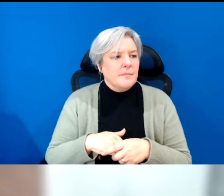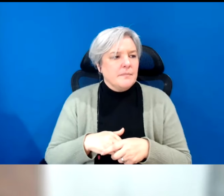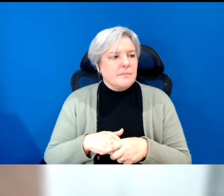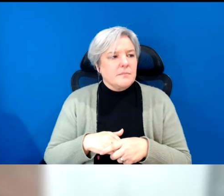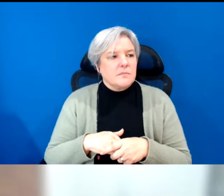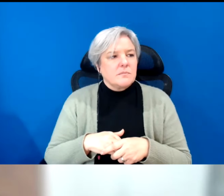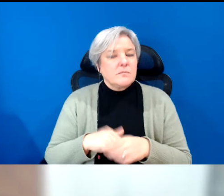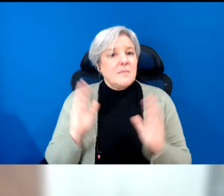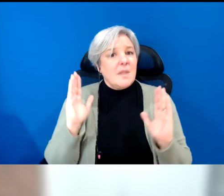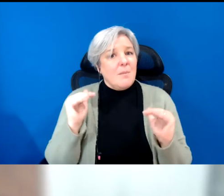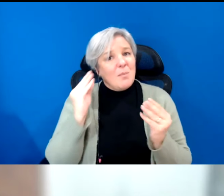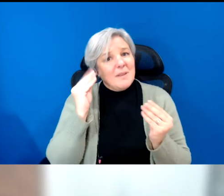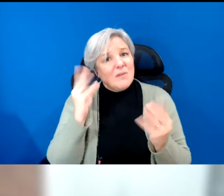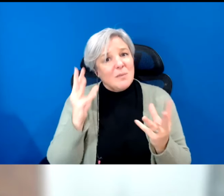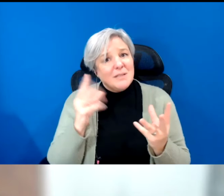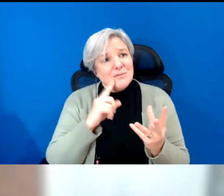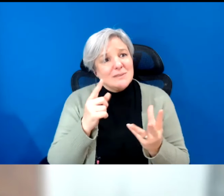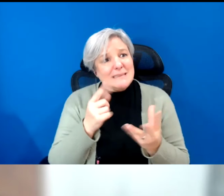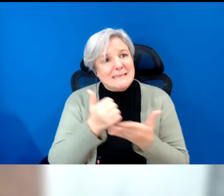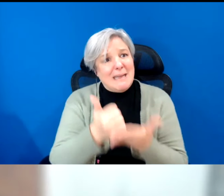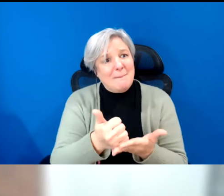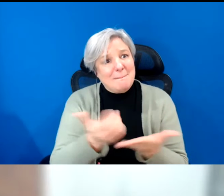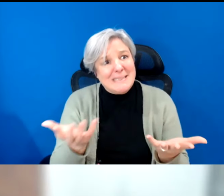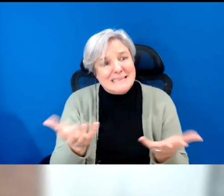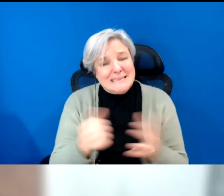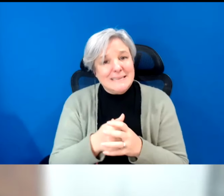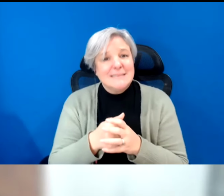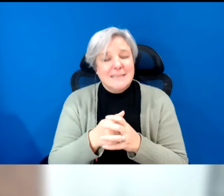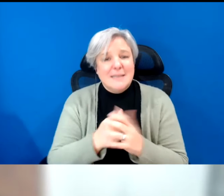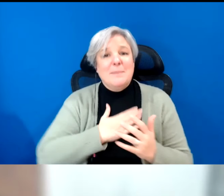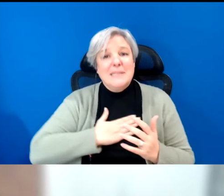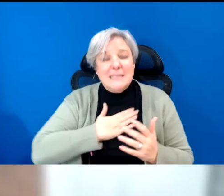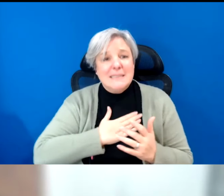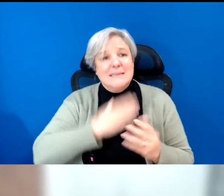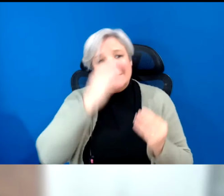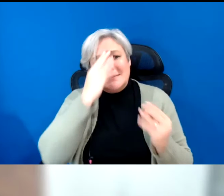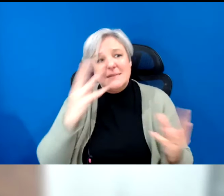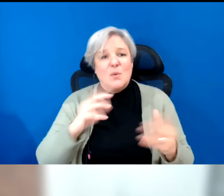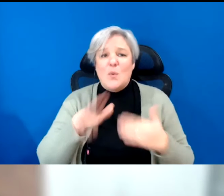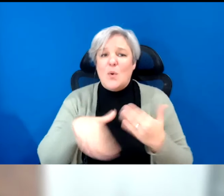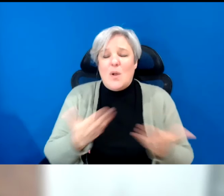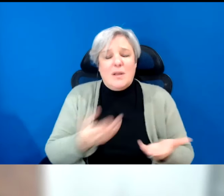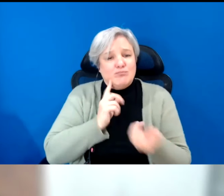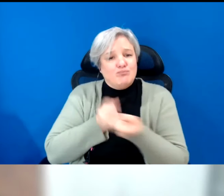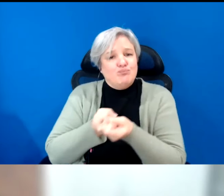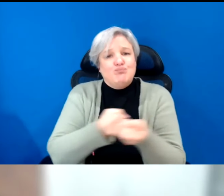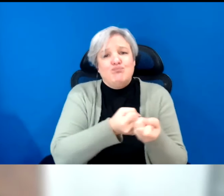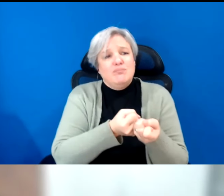I hope this information was helpful for you and please know that we are all here to support an easy